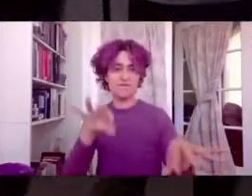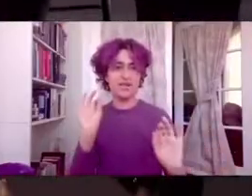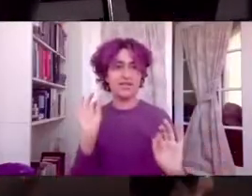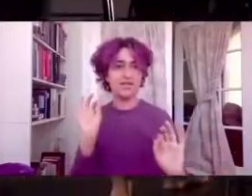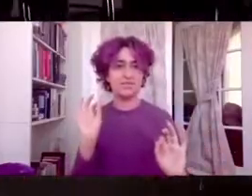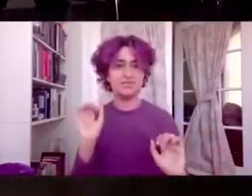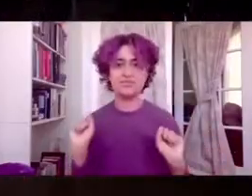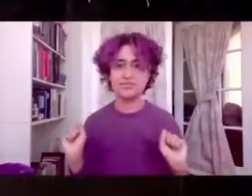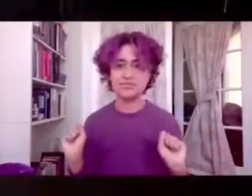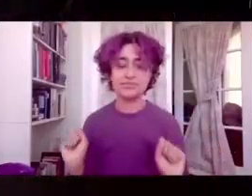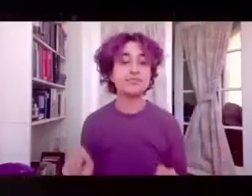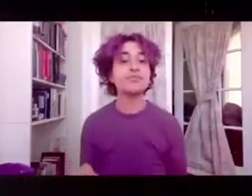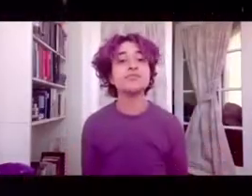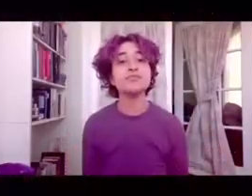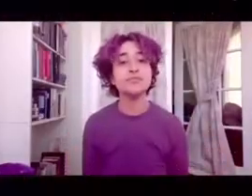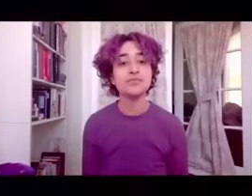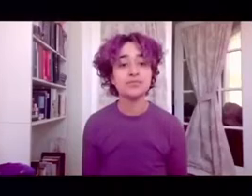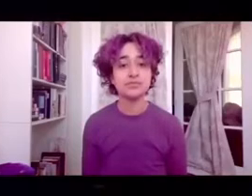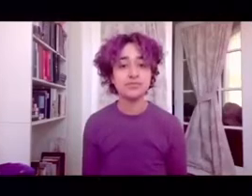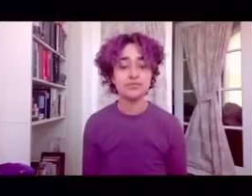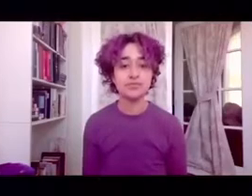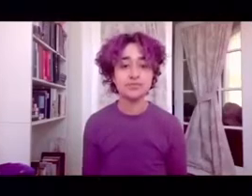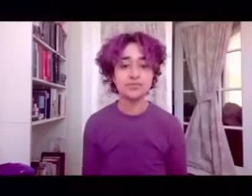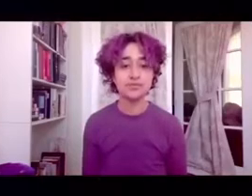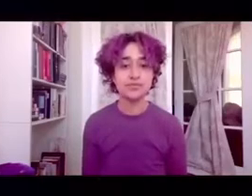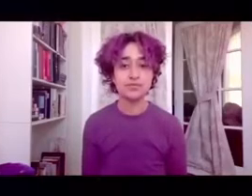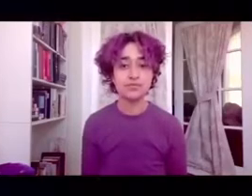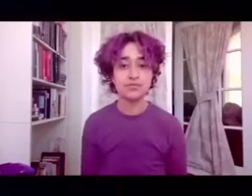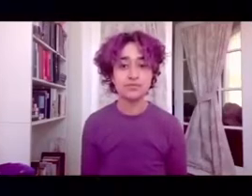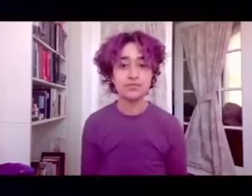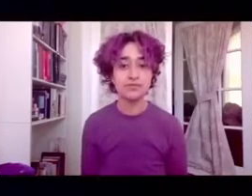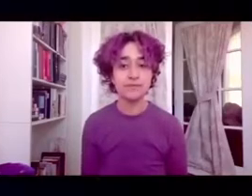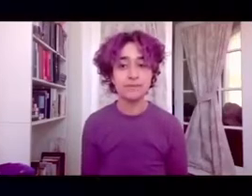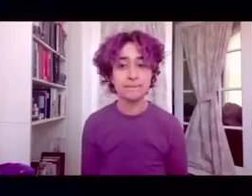(chairs slamming) (maracas shaking)